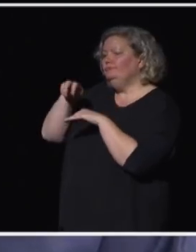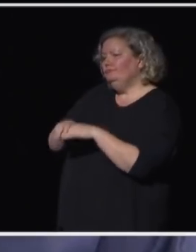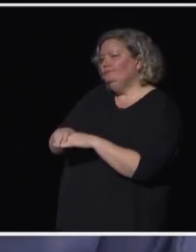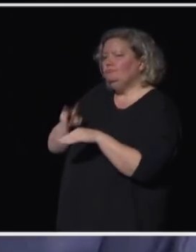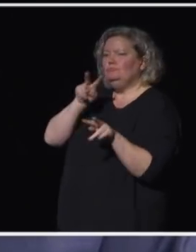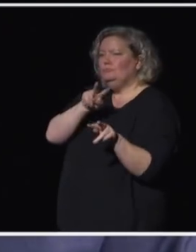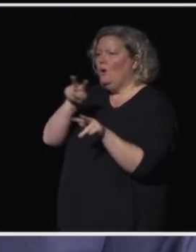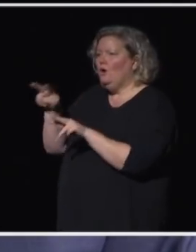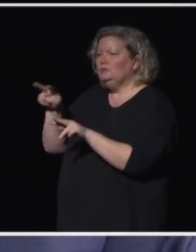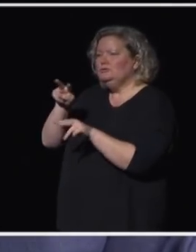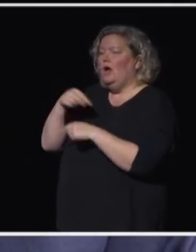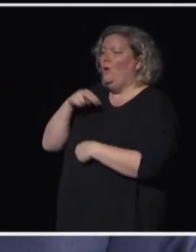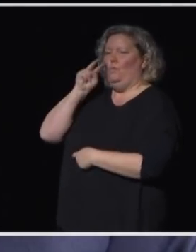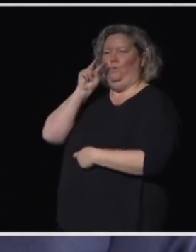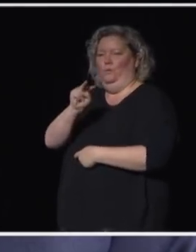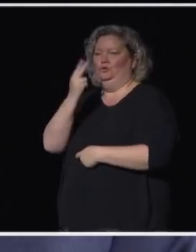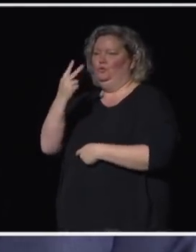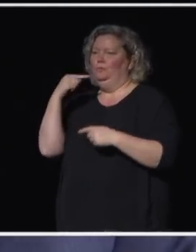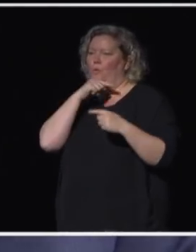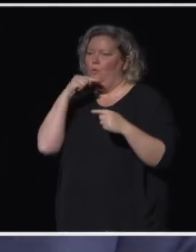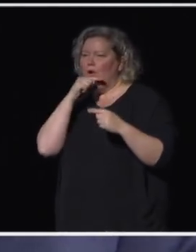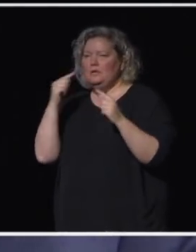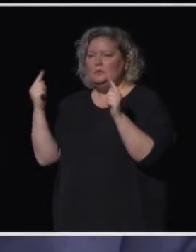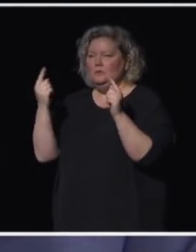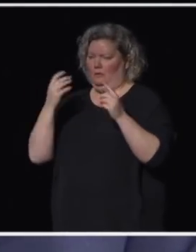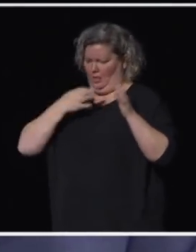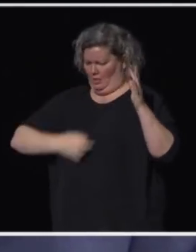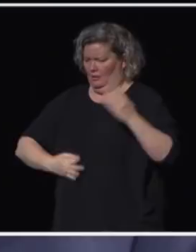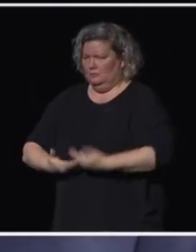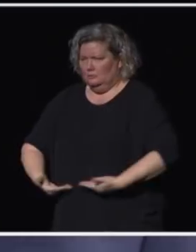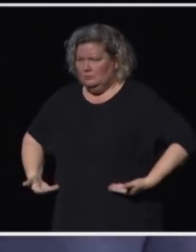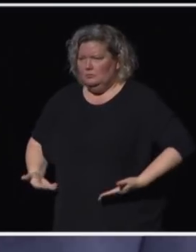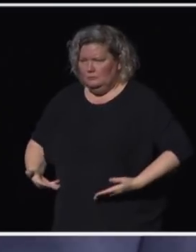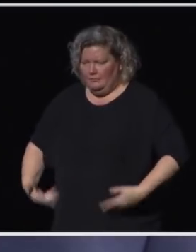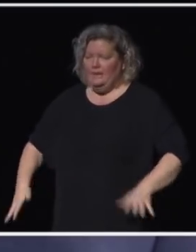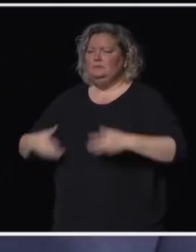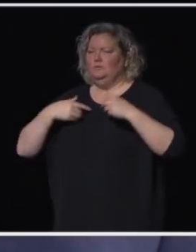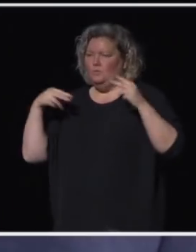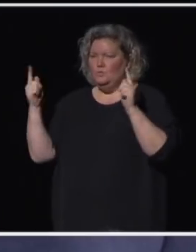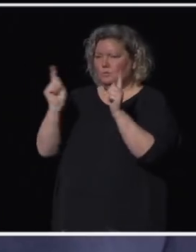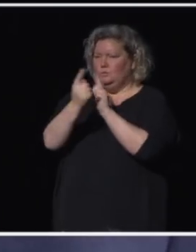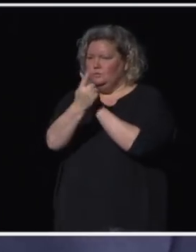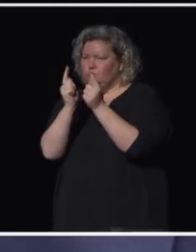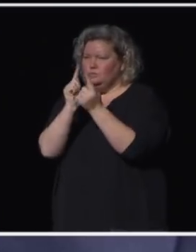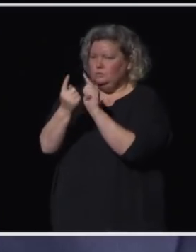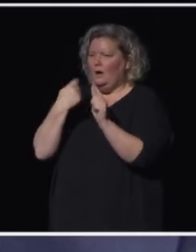watching two shirtless boys circle each other close and buck shoulders. From then on I knew that there was a ritual to a street fight,